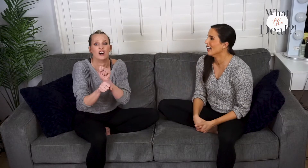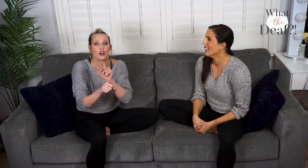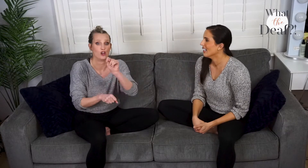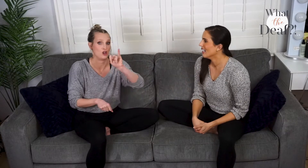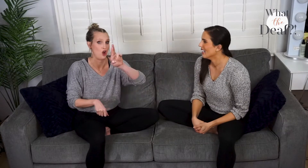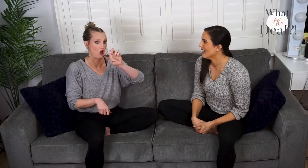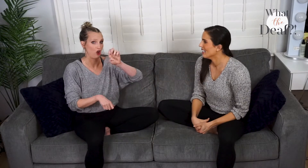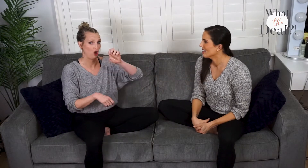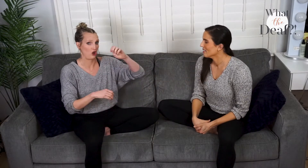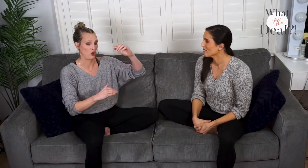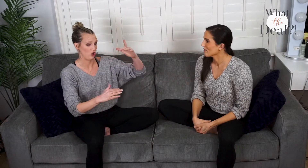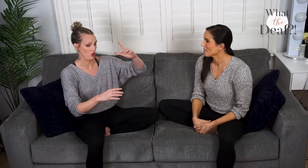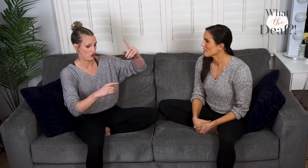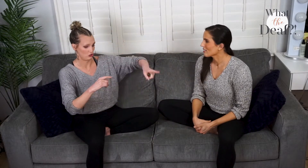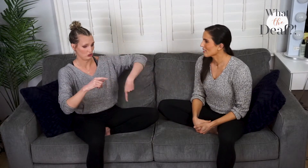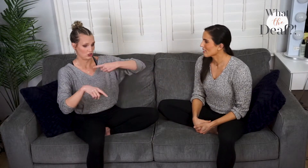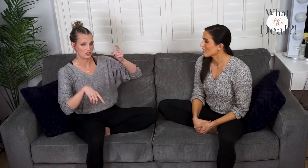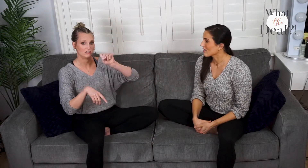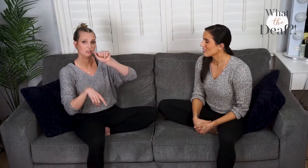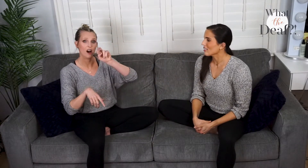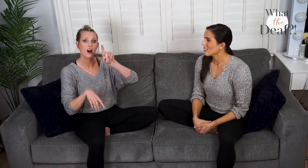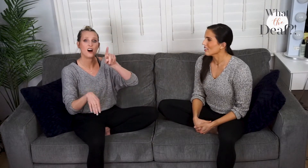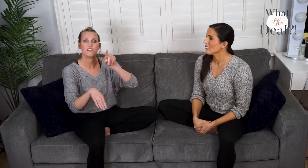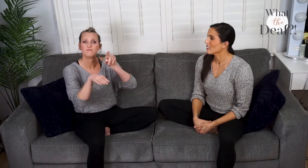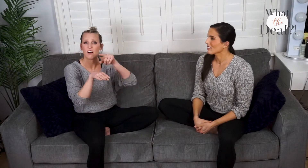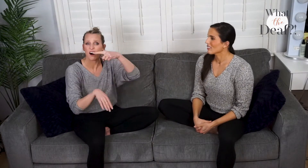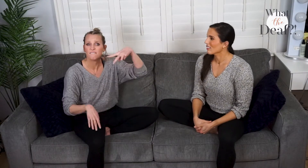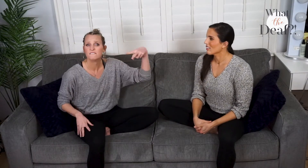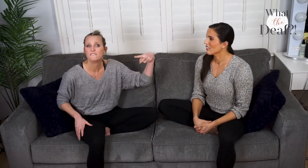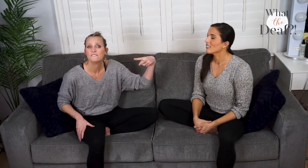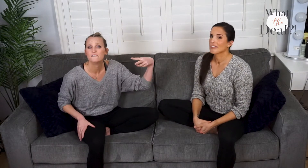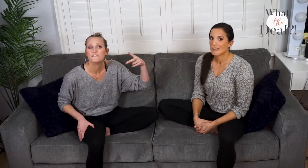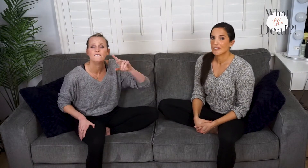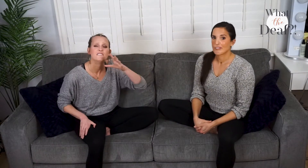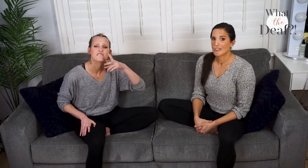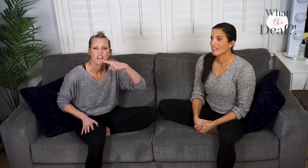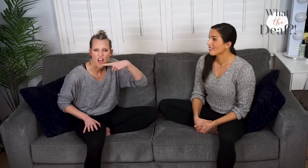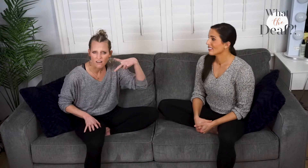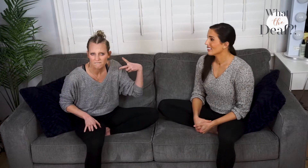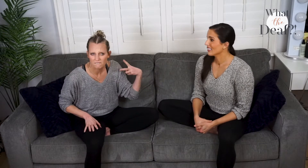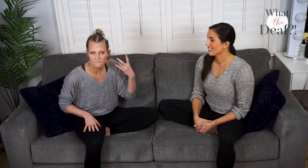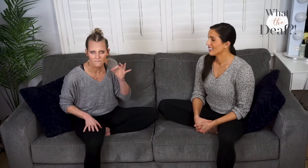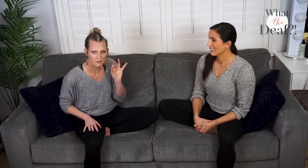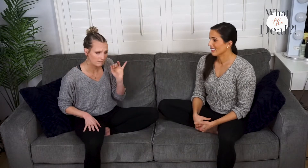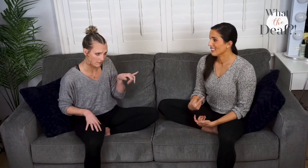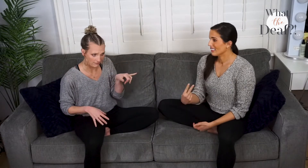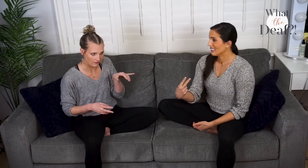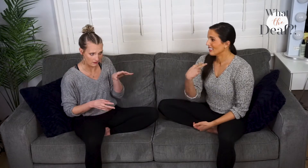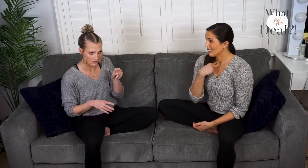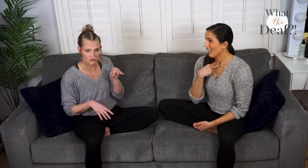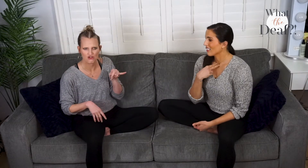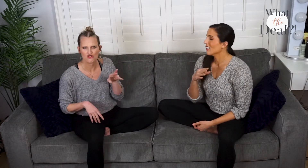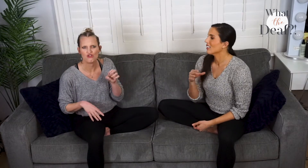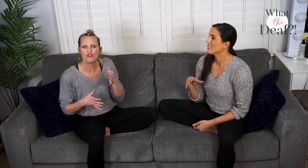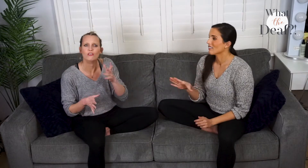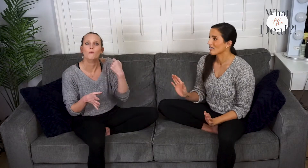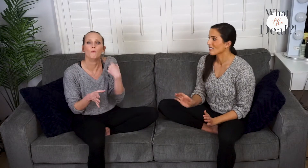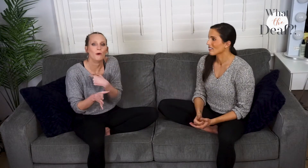And literally like the tire, like half of the tire was in the sand. Yeah. Like half of the tire was stuck. We were stuck.